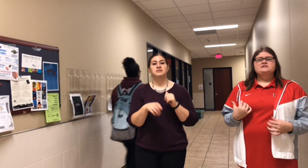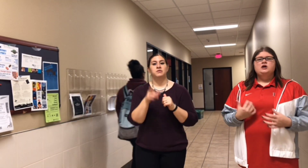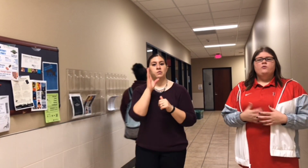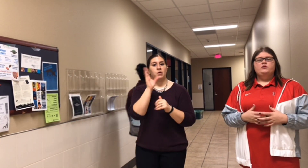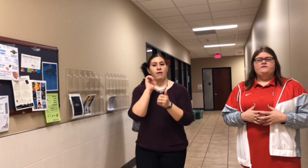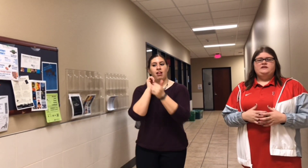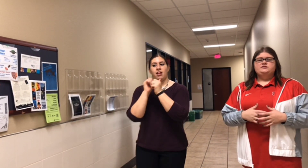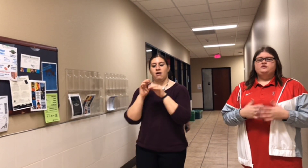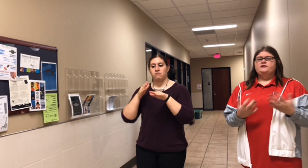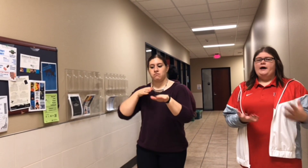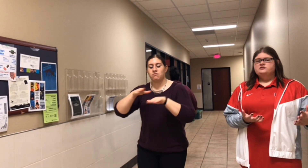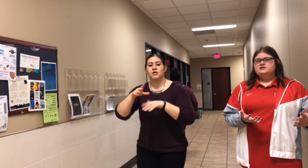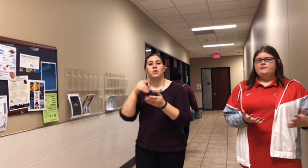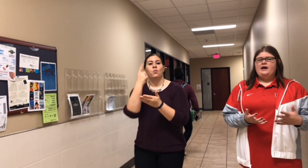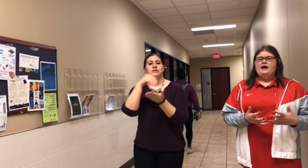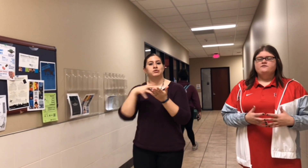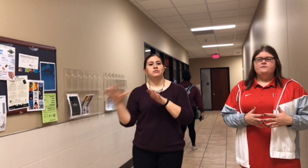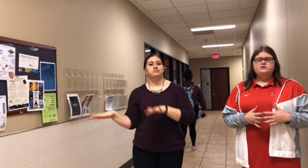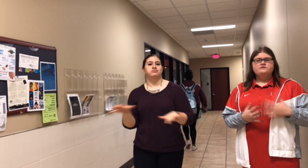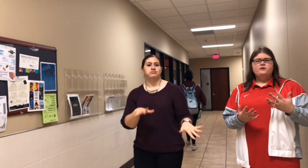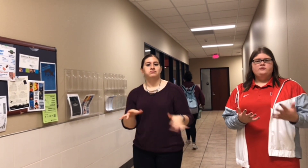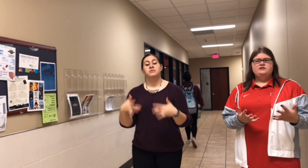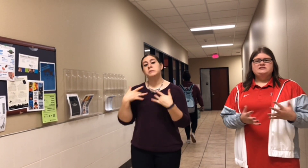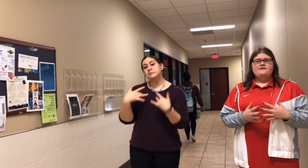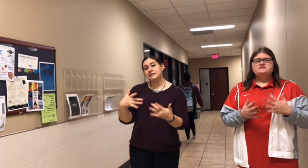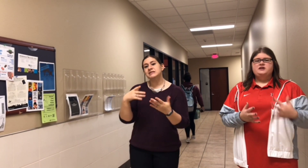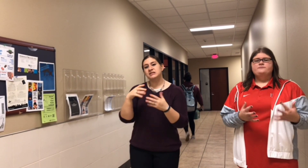one of these student lounges that we have. Most of our buildings will have some